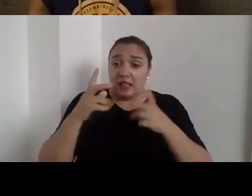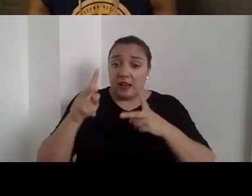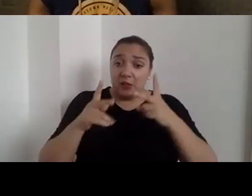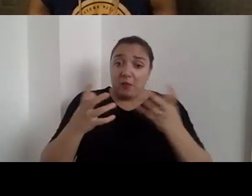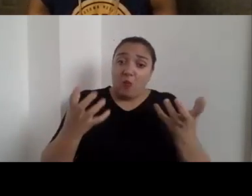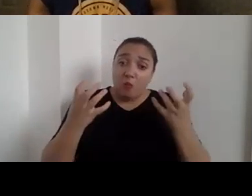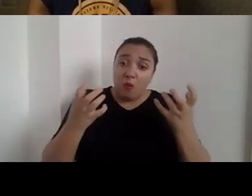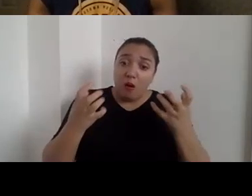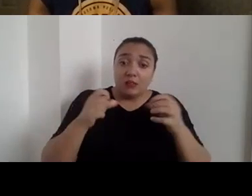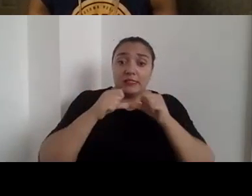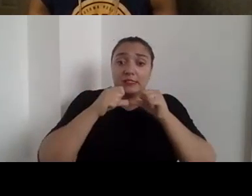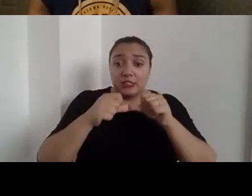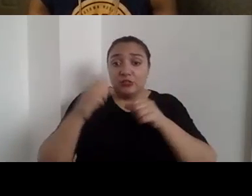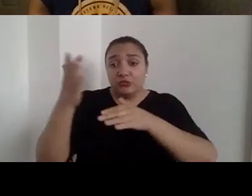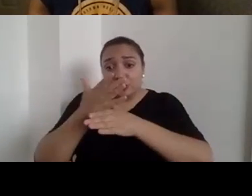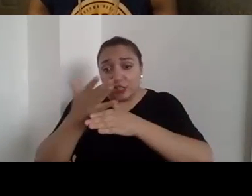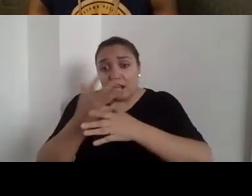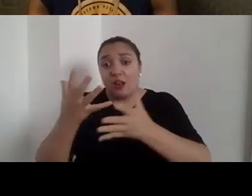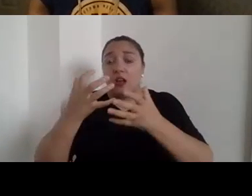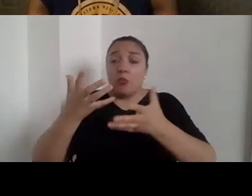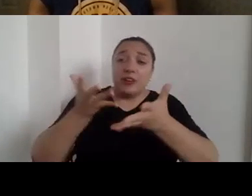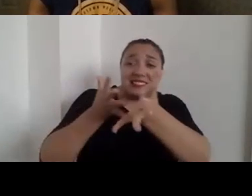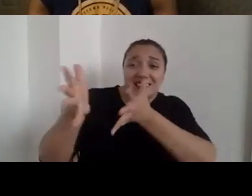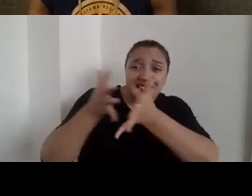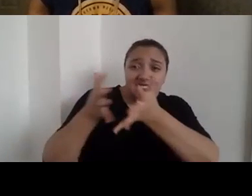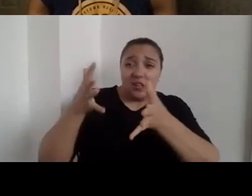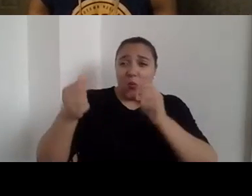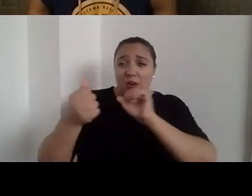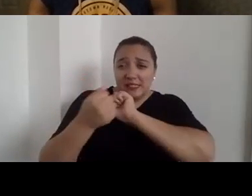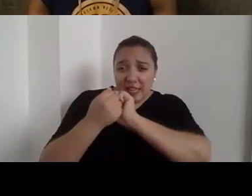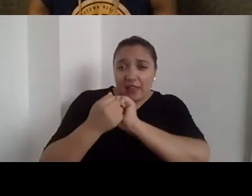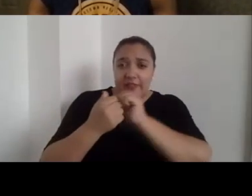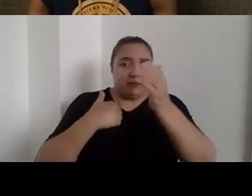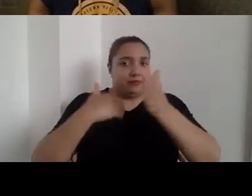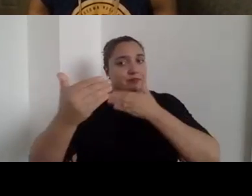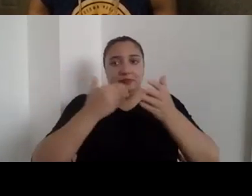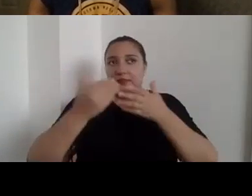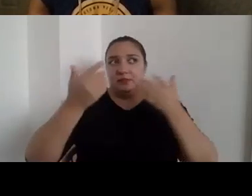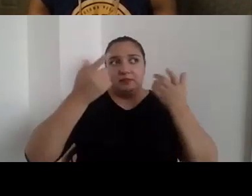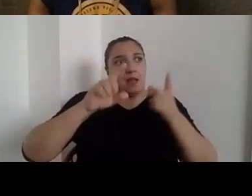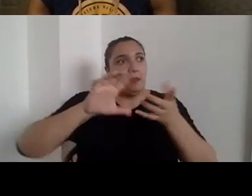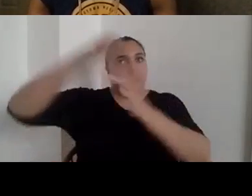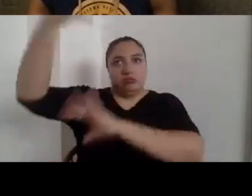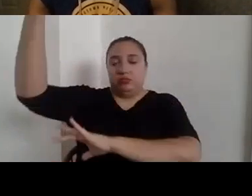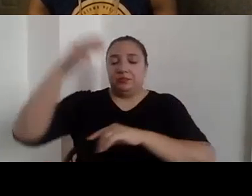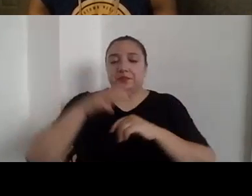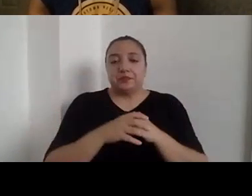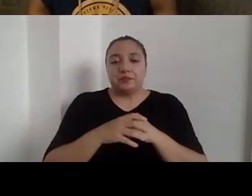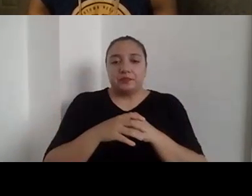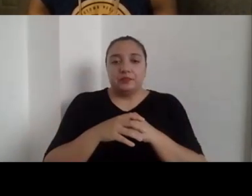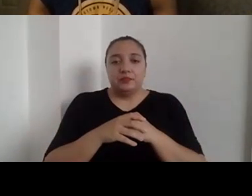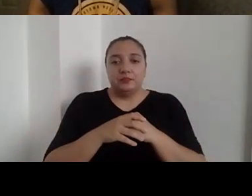and keep being together in spite of this train wreck